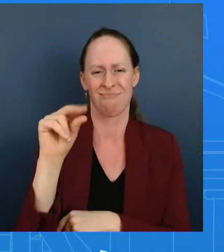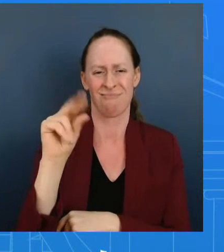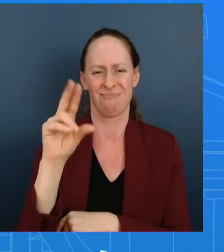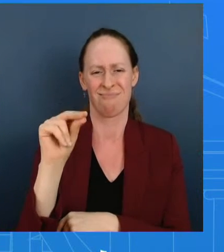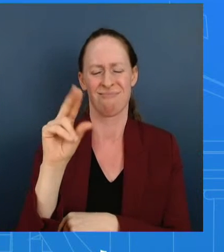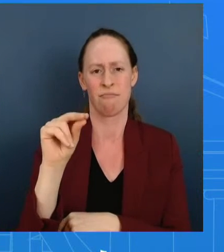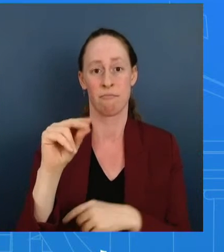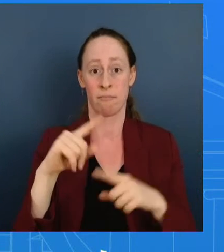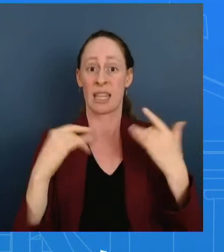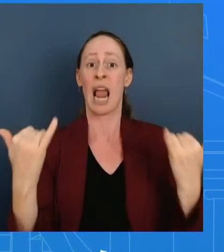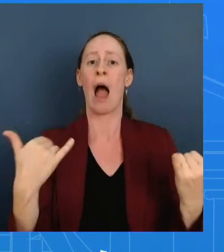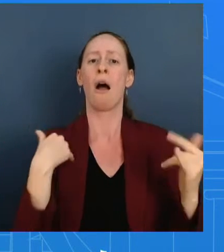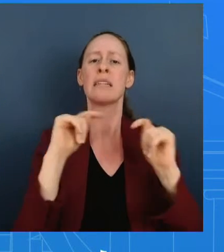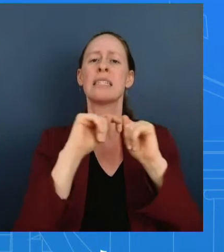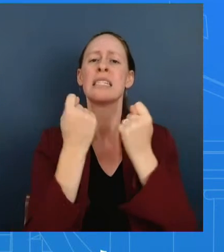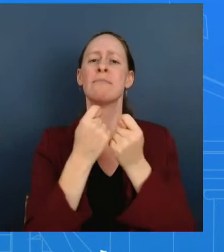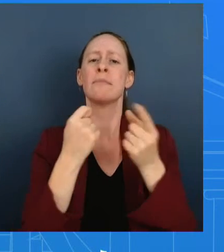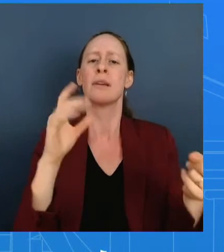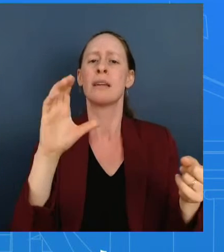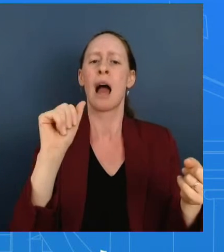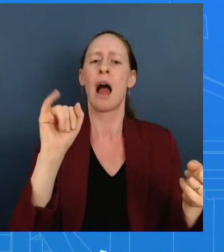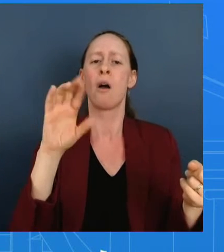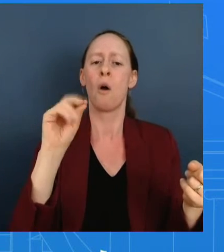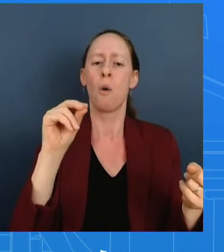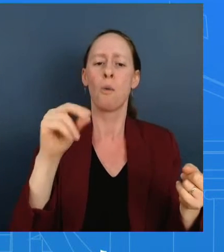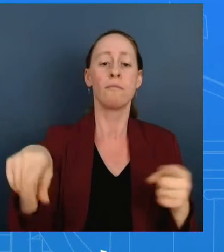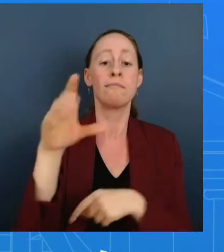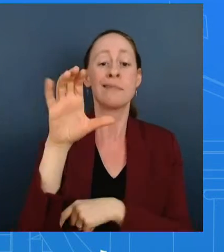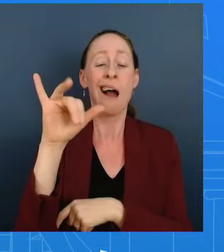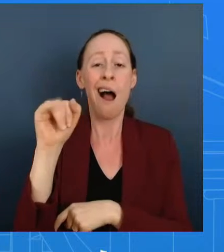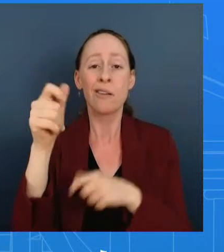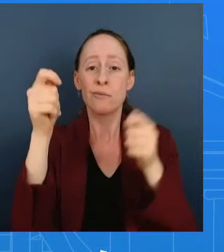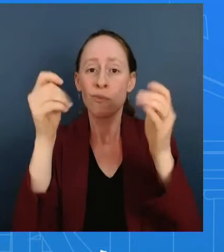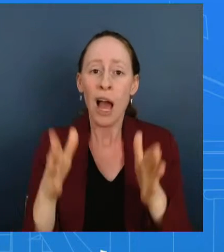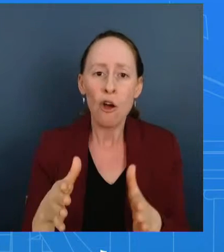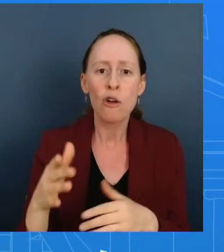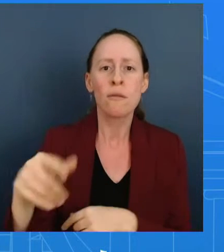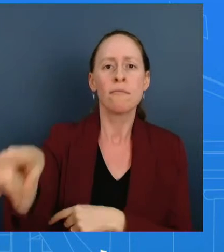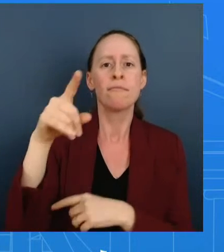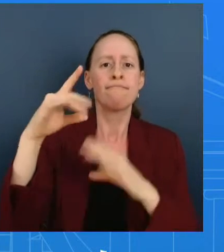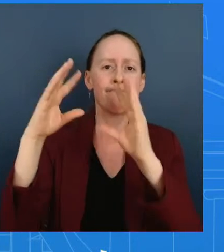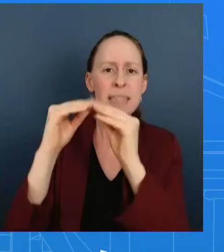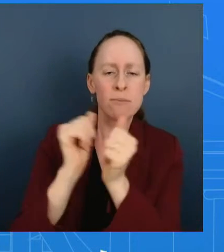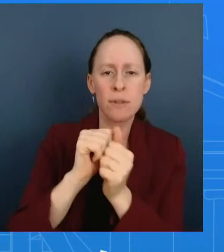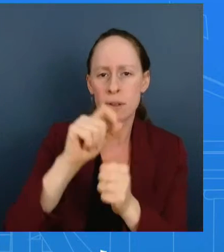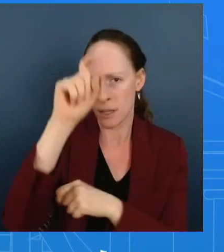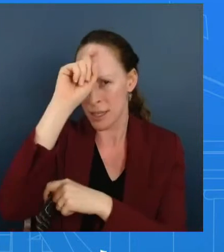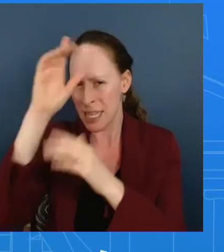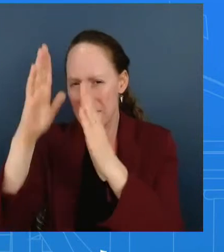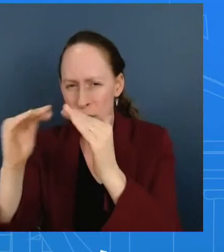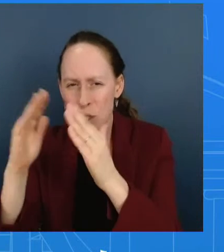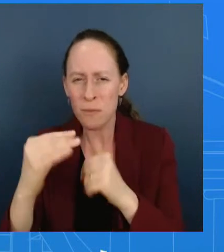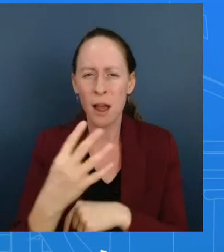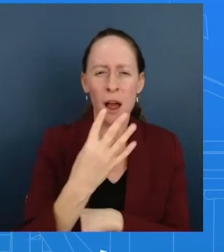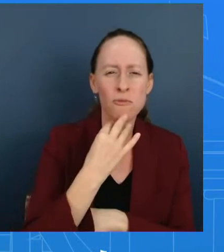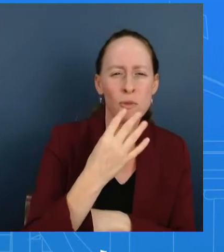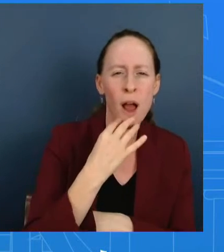They're meeting with their Egyptian, Israeli, and Jordanian counterparts, and there'll be follow-on discussions